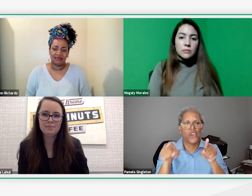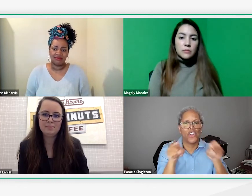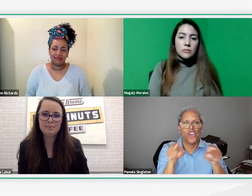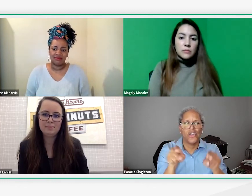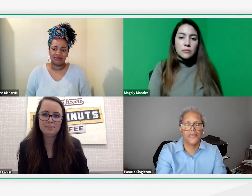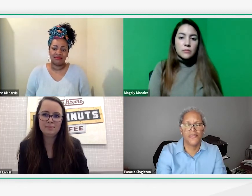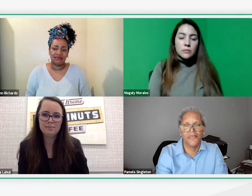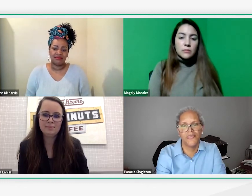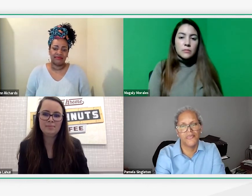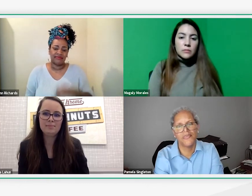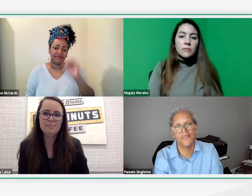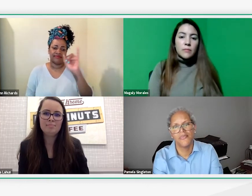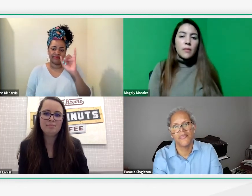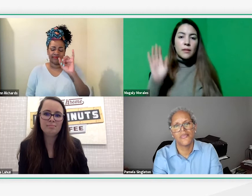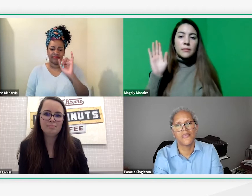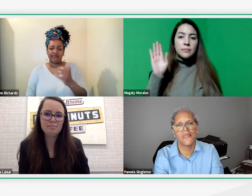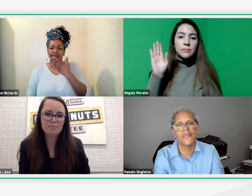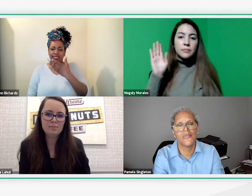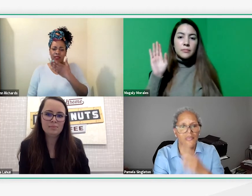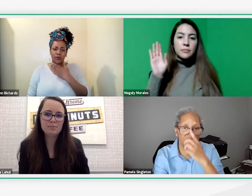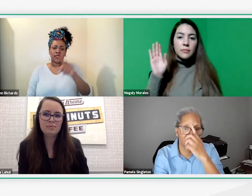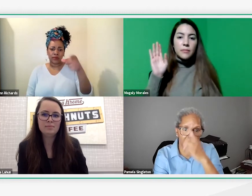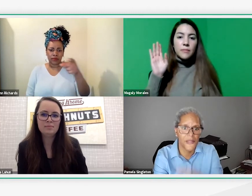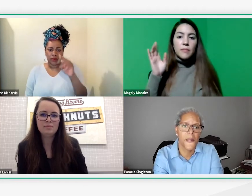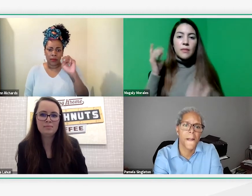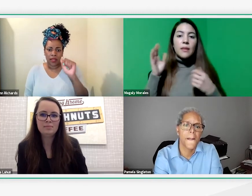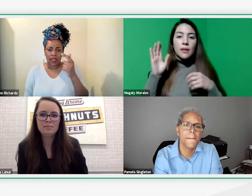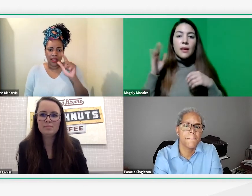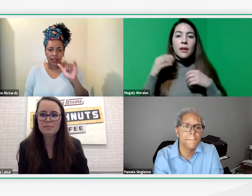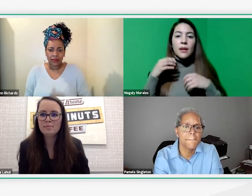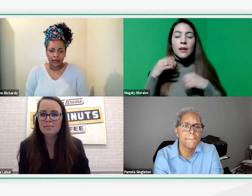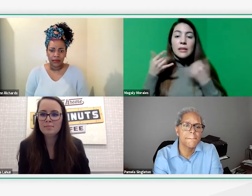The itemized is: you have to count all of them, and it has to go over $18,650.